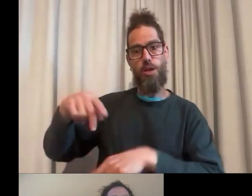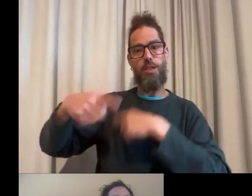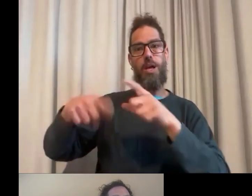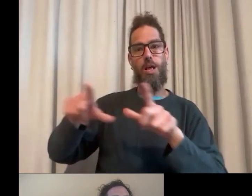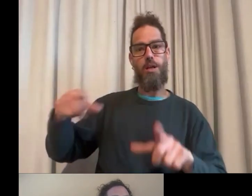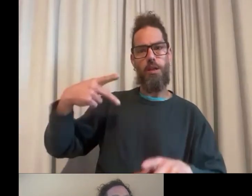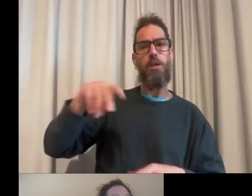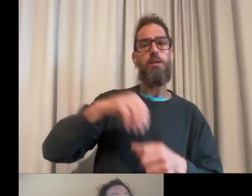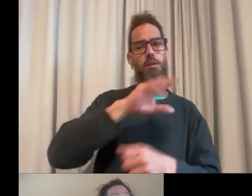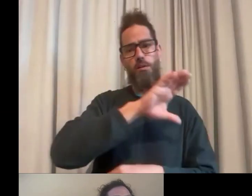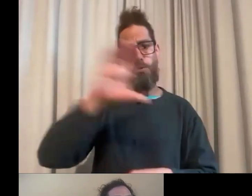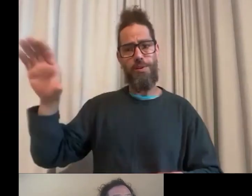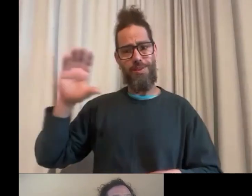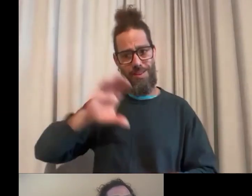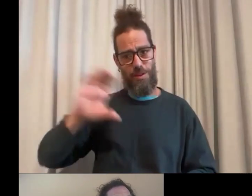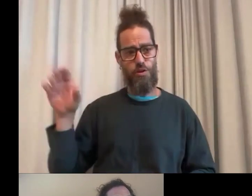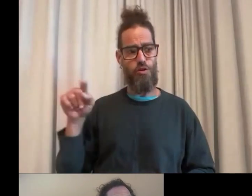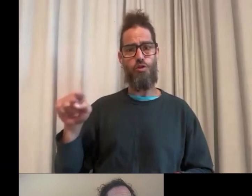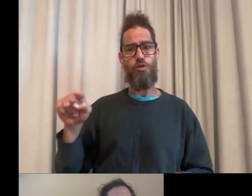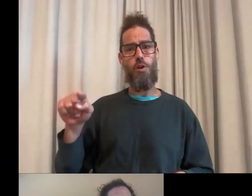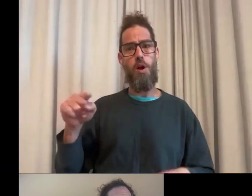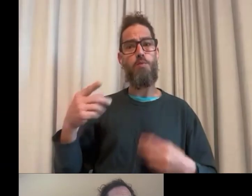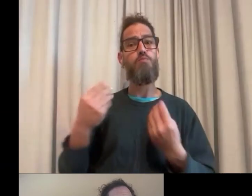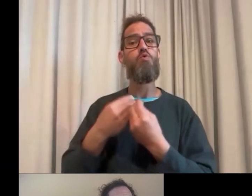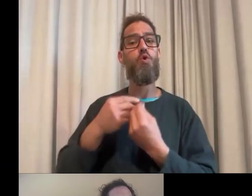had recognized multiple sign languages